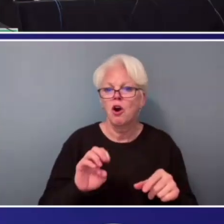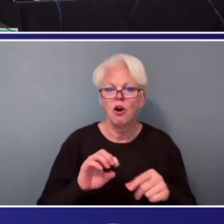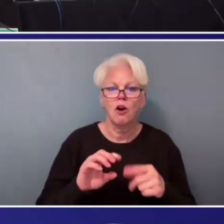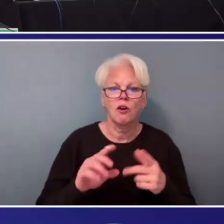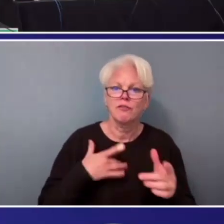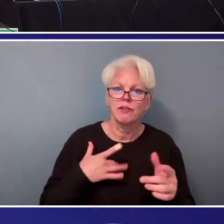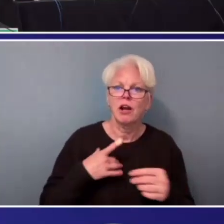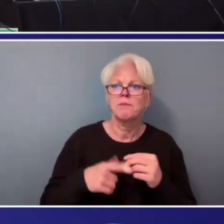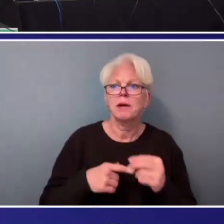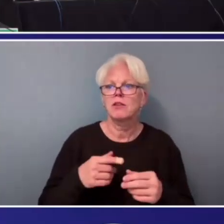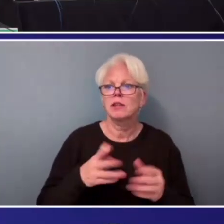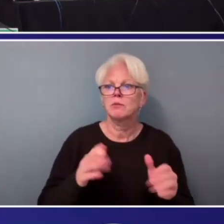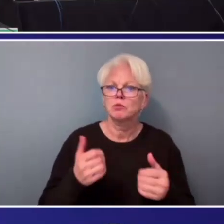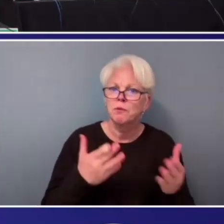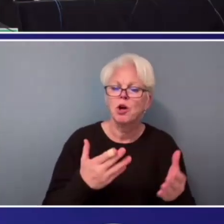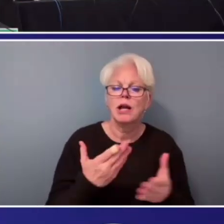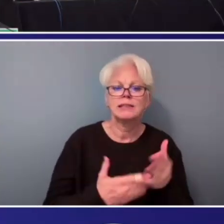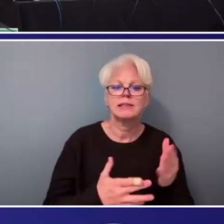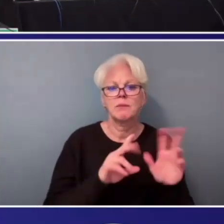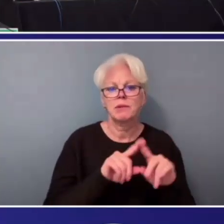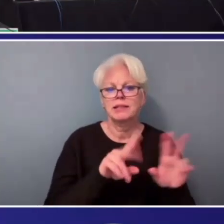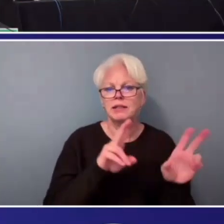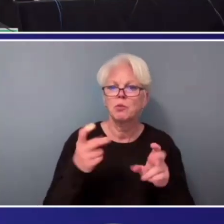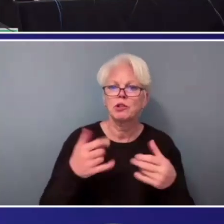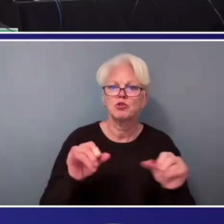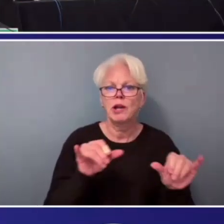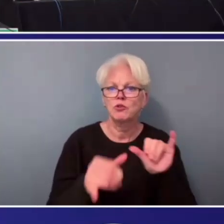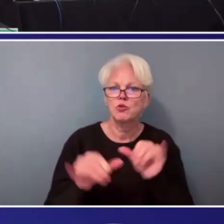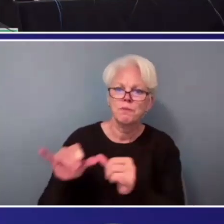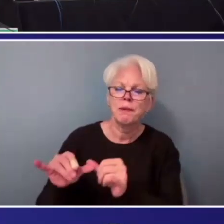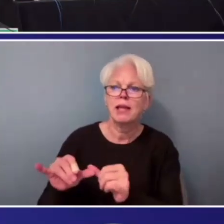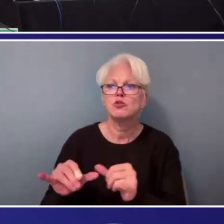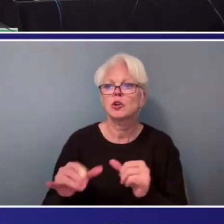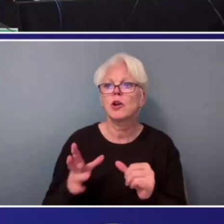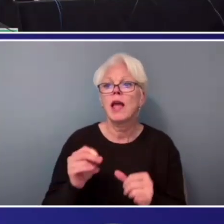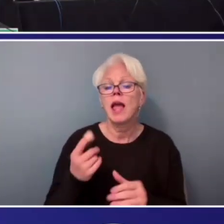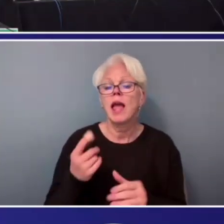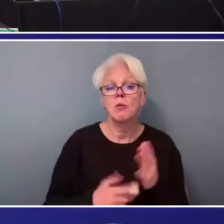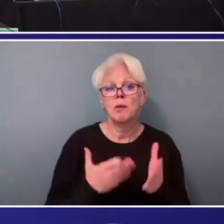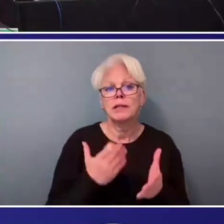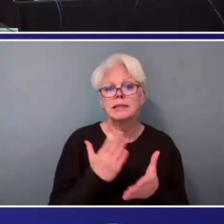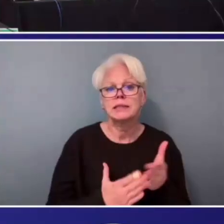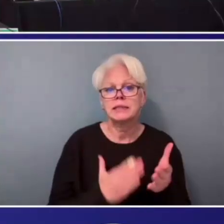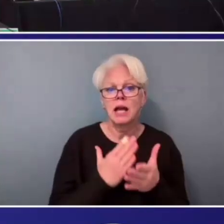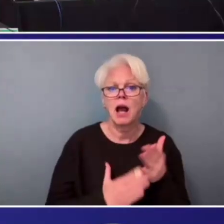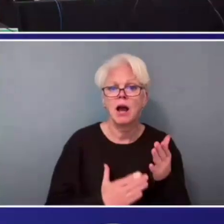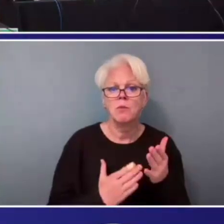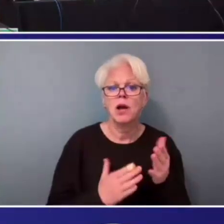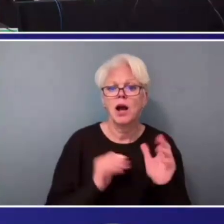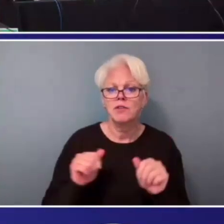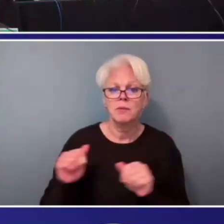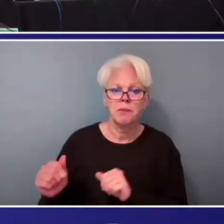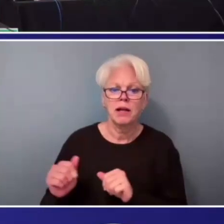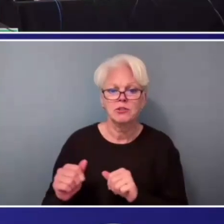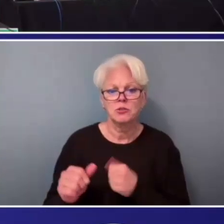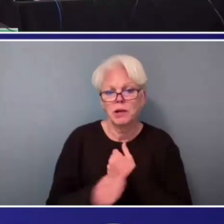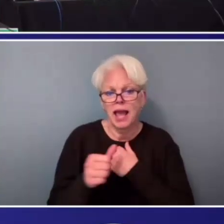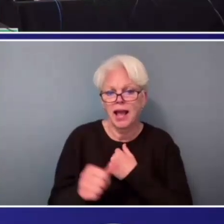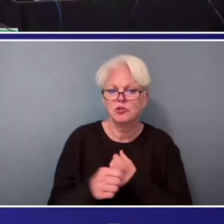issues that we're trying to, to measure, and what are some of the possible hazards that we have to deal with?